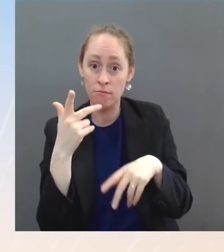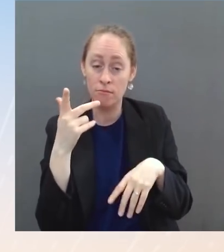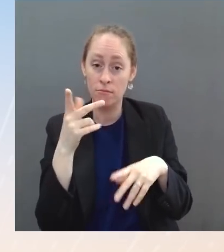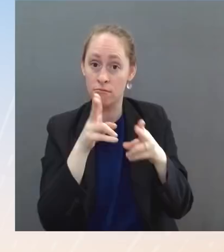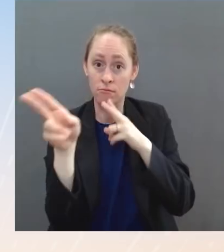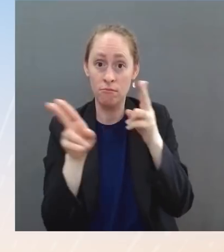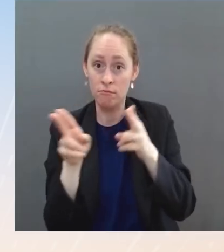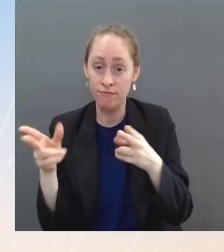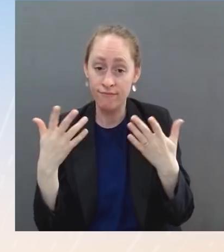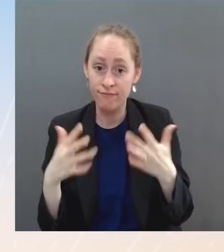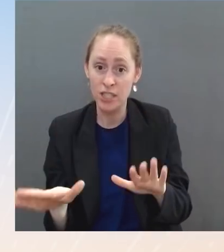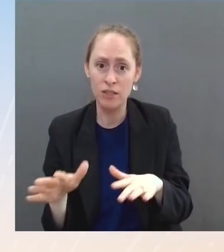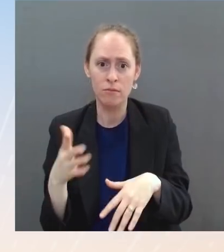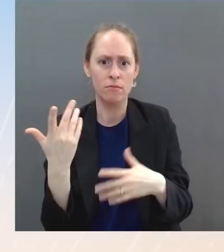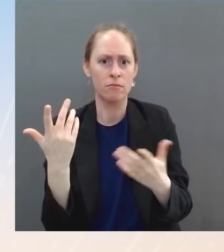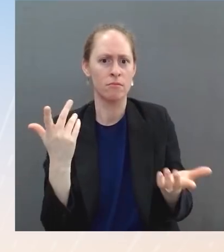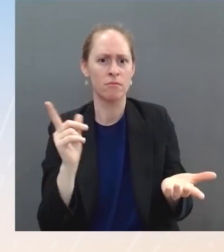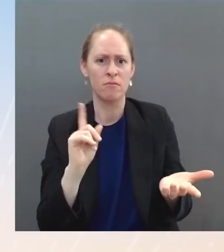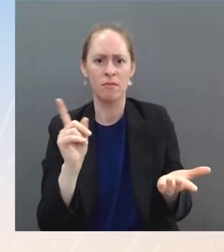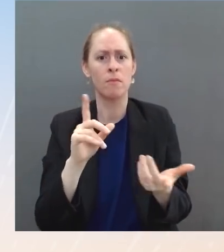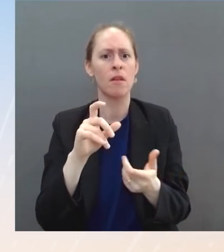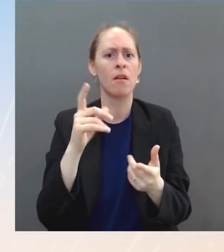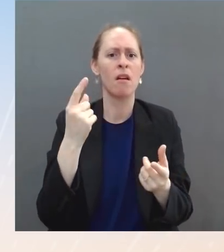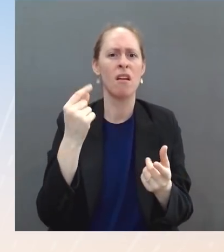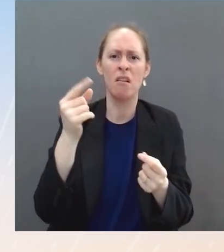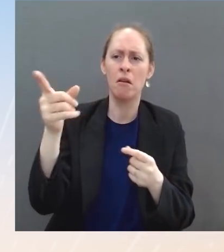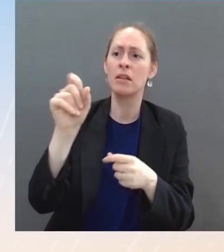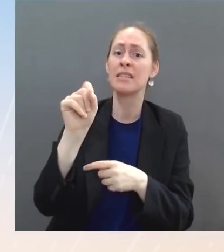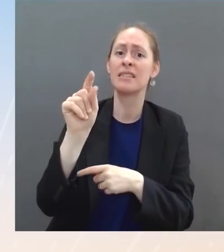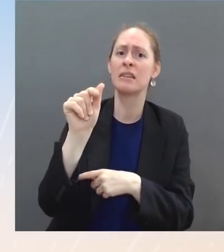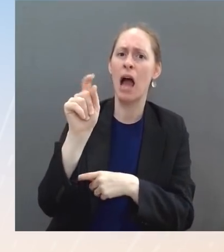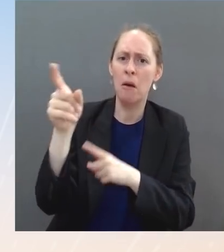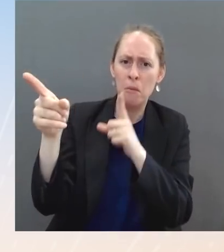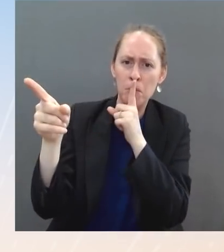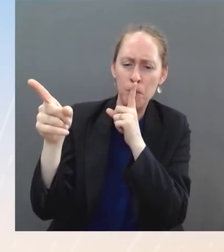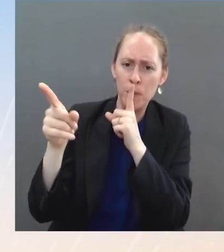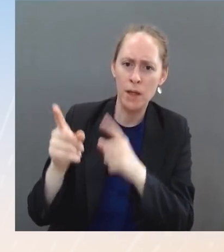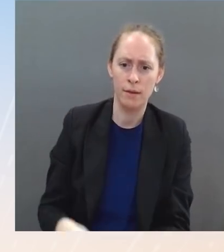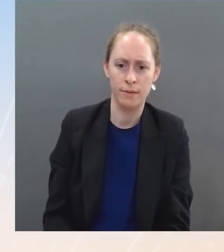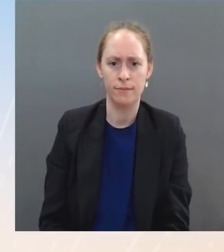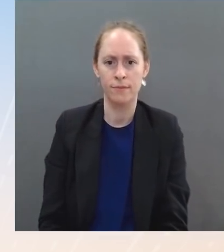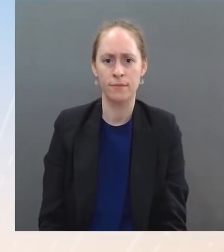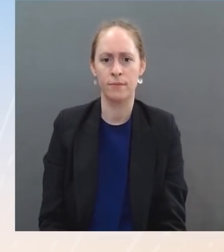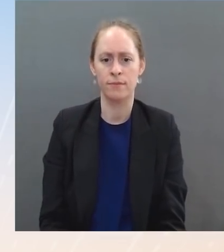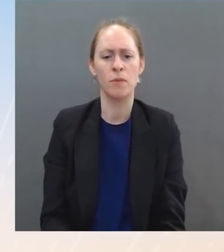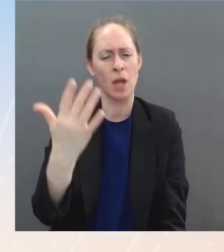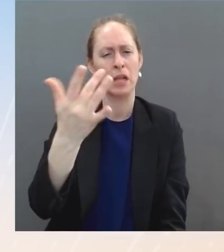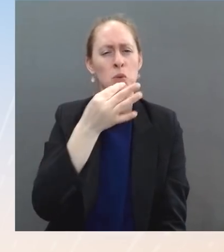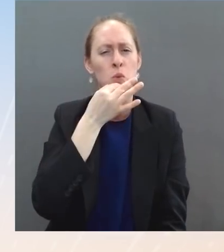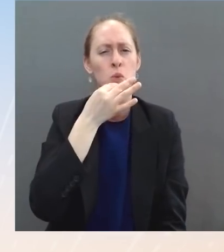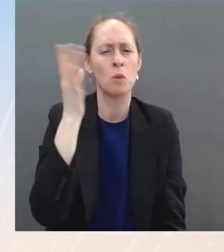Ms. Psaki: Yeah, I expect we'll have more soon. And I think the understandable questions are kind of the prioritization and how the process will work